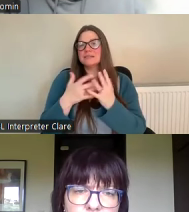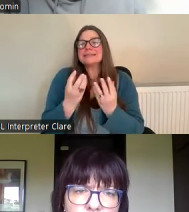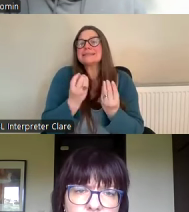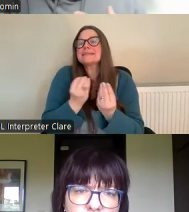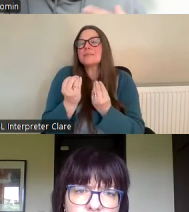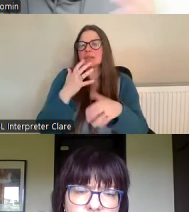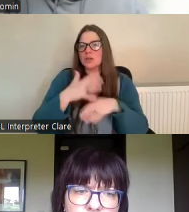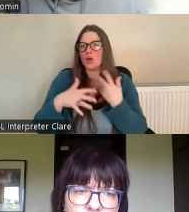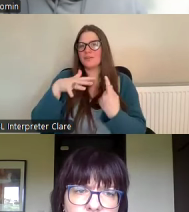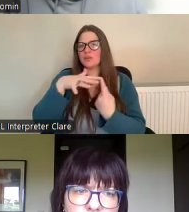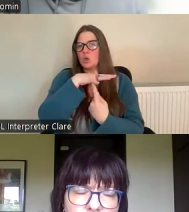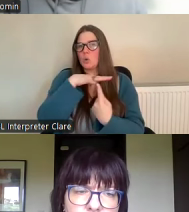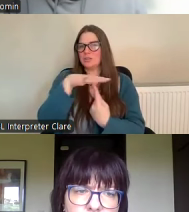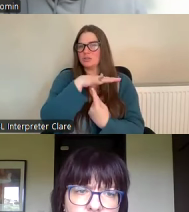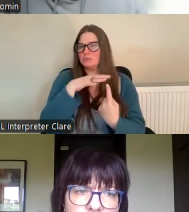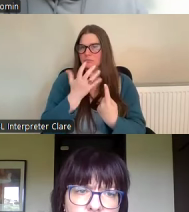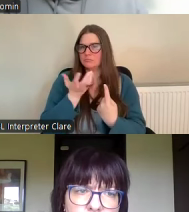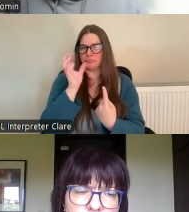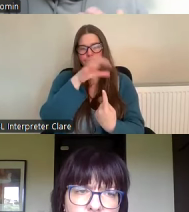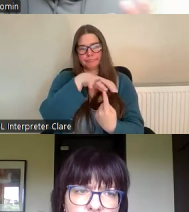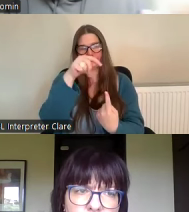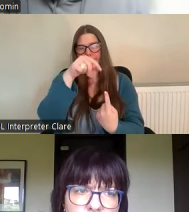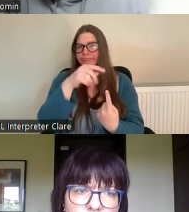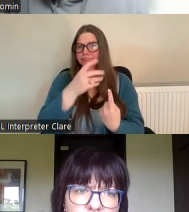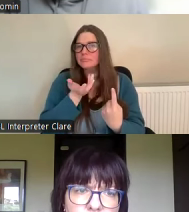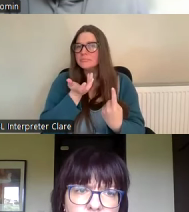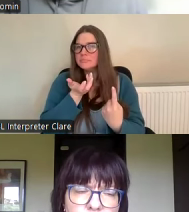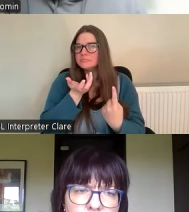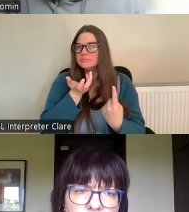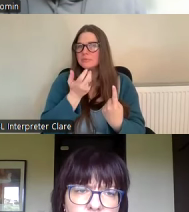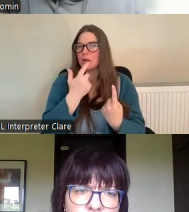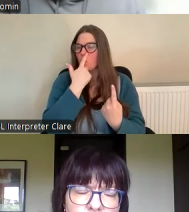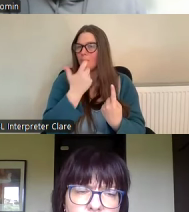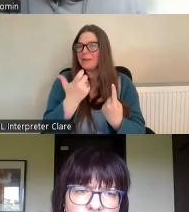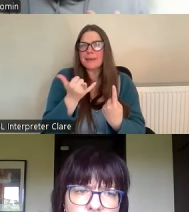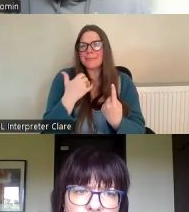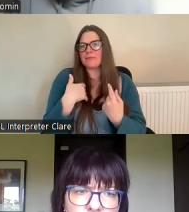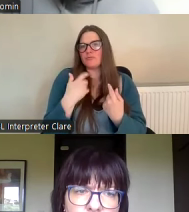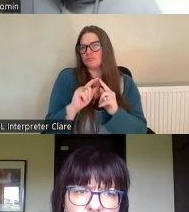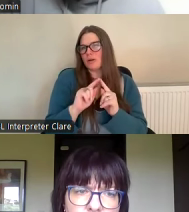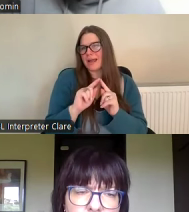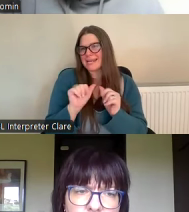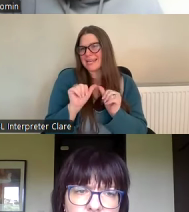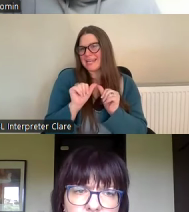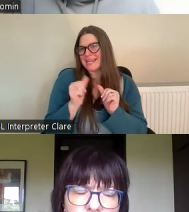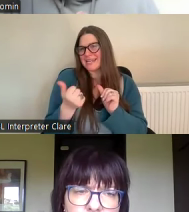or right next to a famous landmark, or how easy it is to get to,